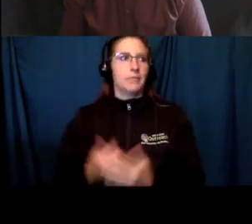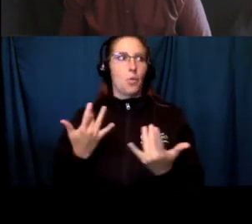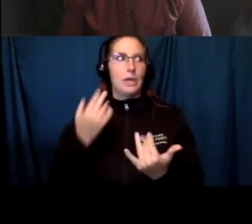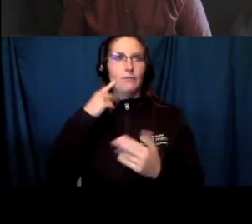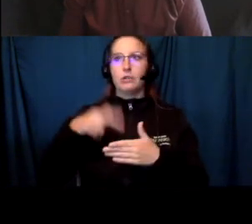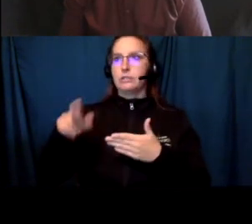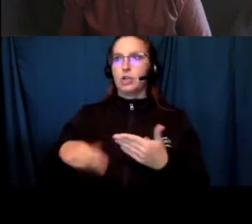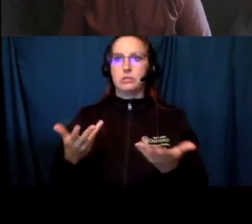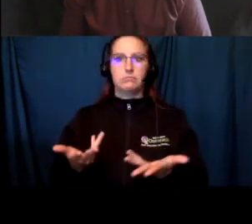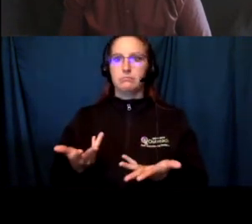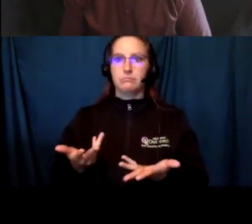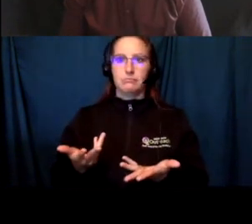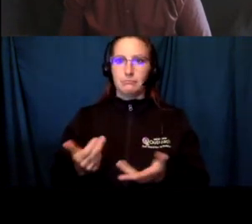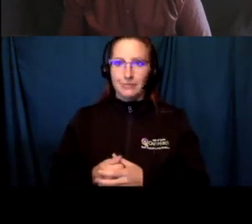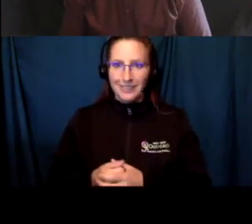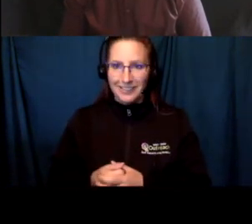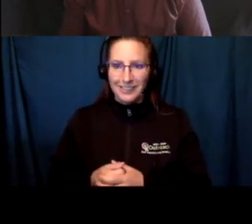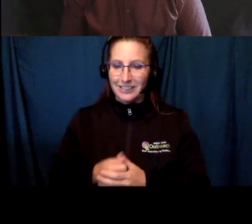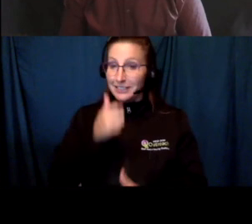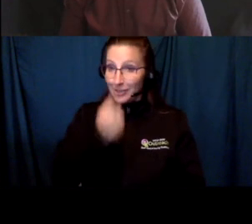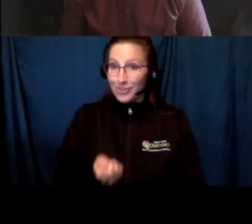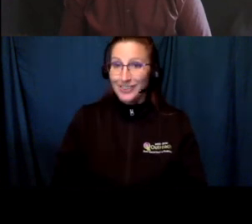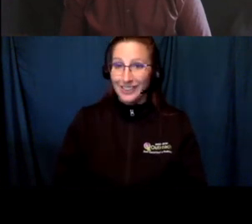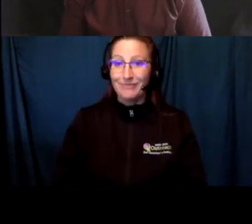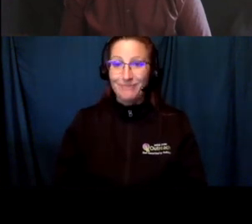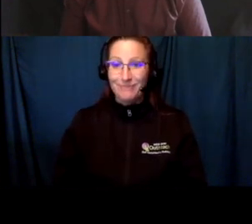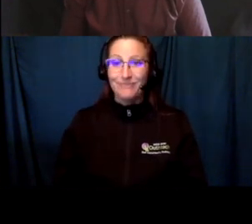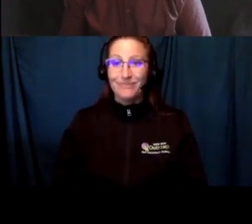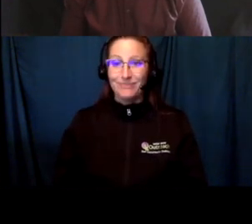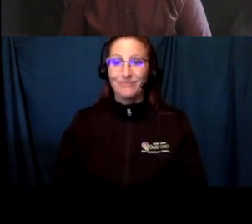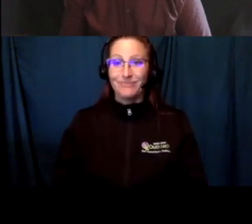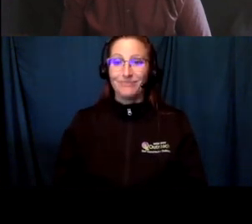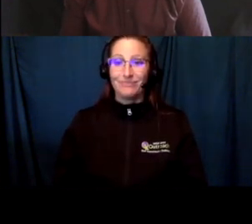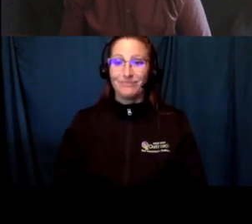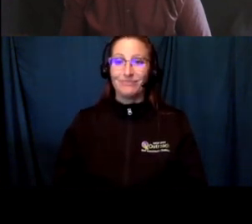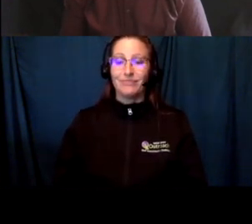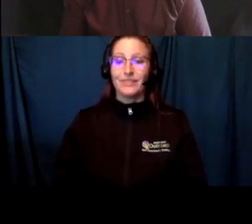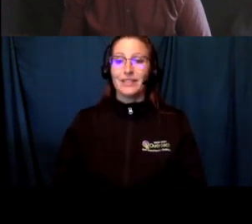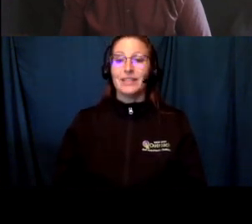It was it was just kind of real interesting, you know, part of them are have a hearing ...